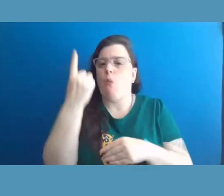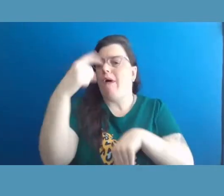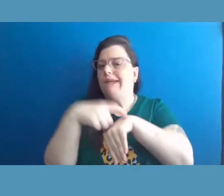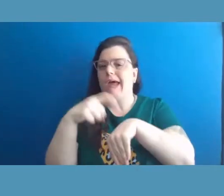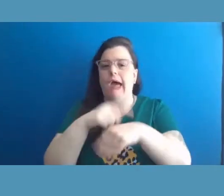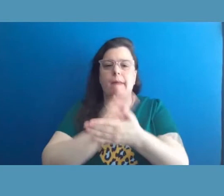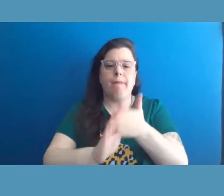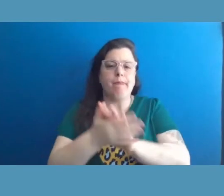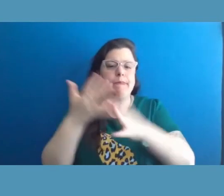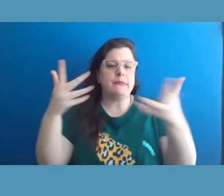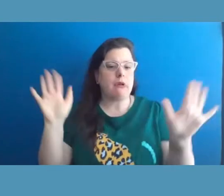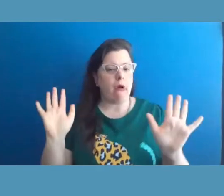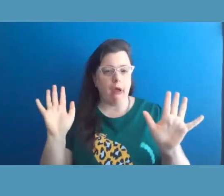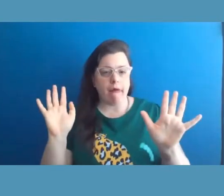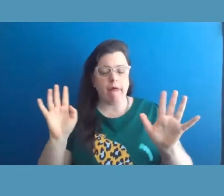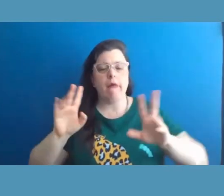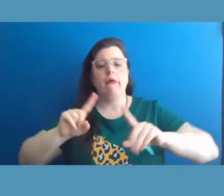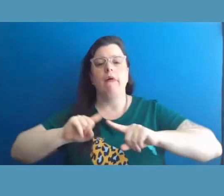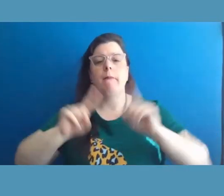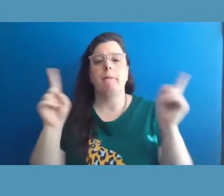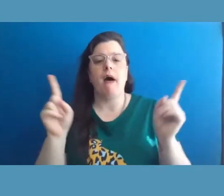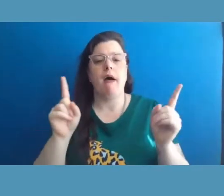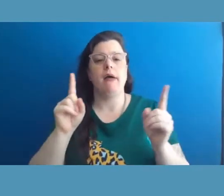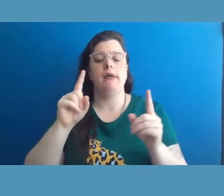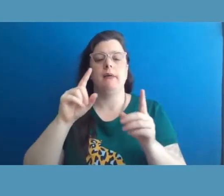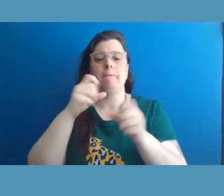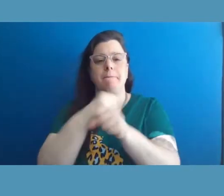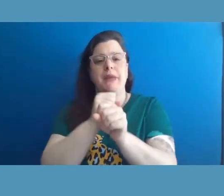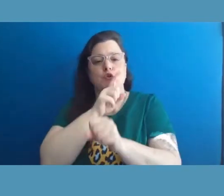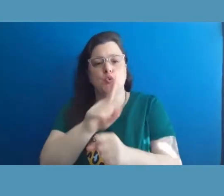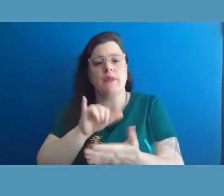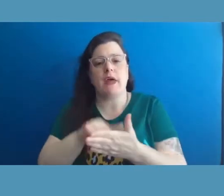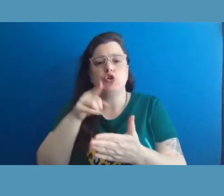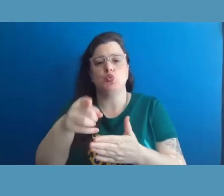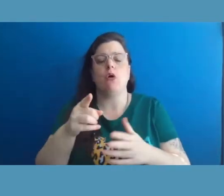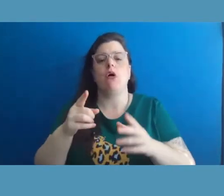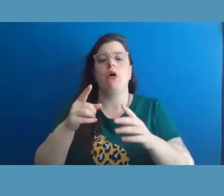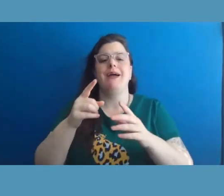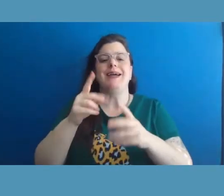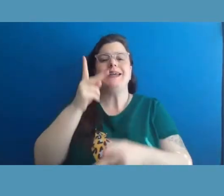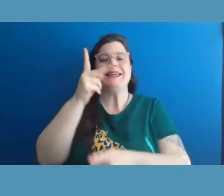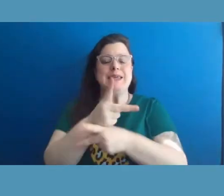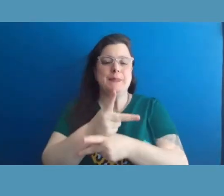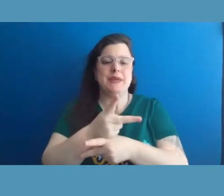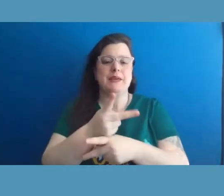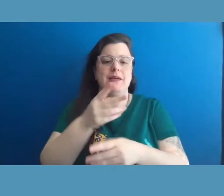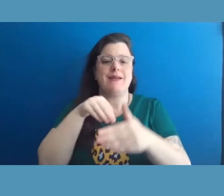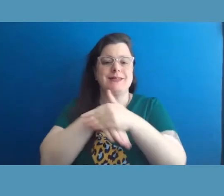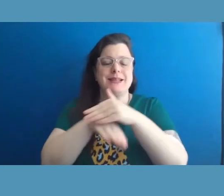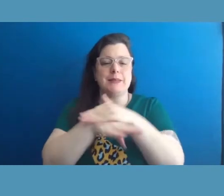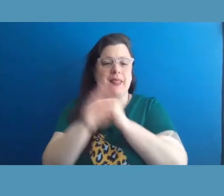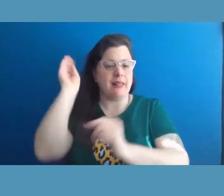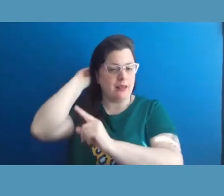with your accessibility. It is not a one-time thing and you are done. You want to make sure